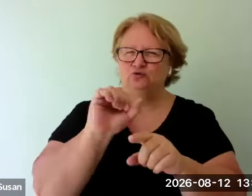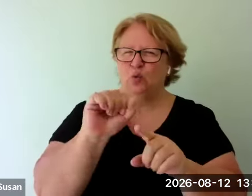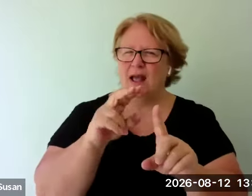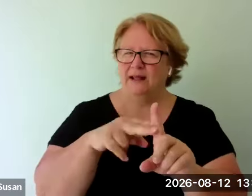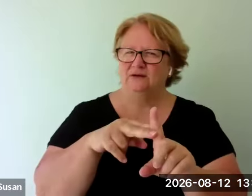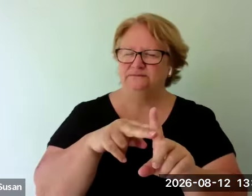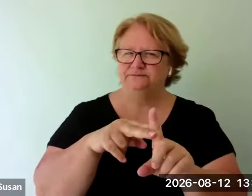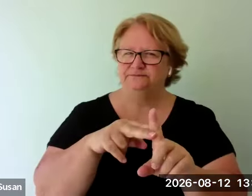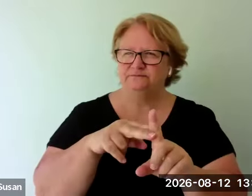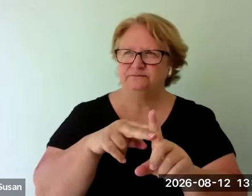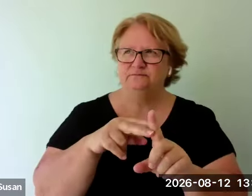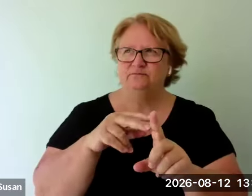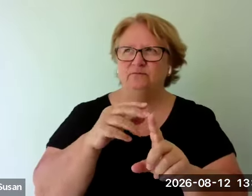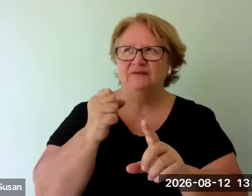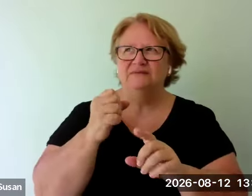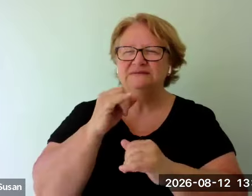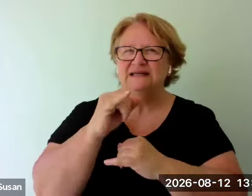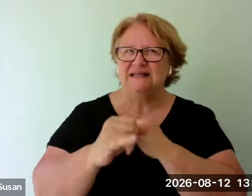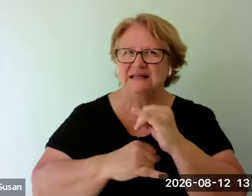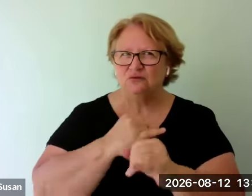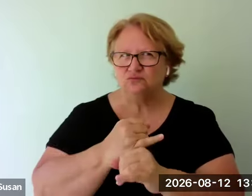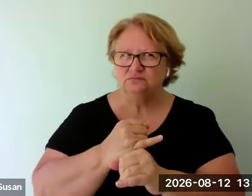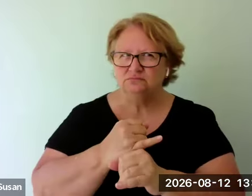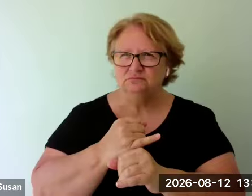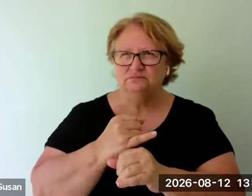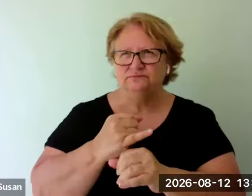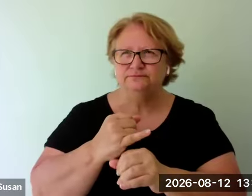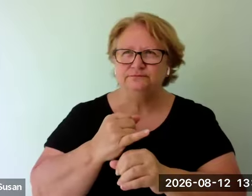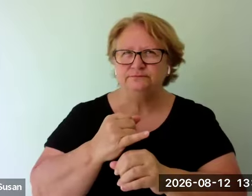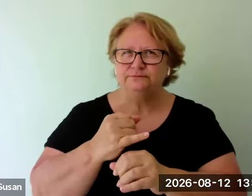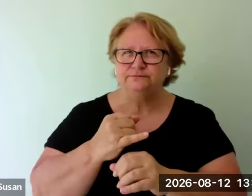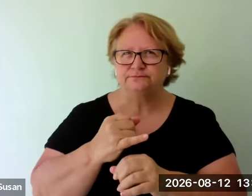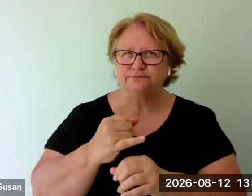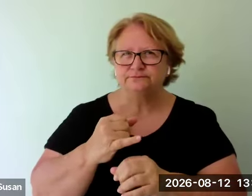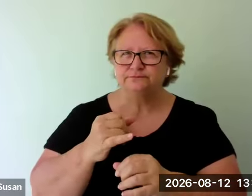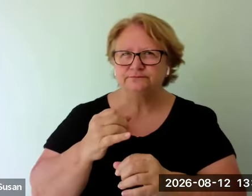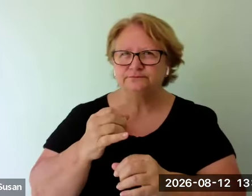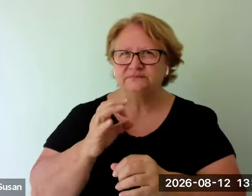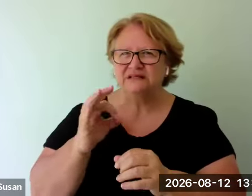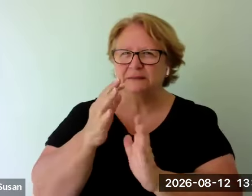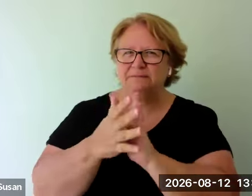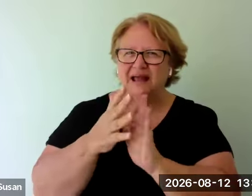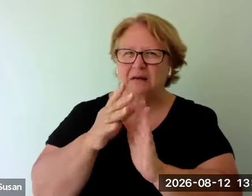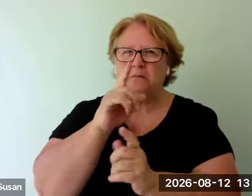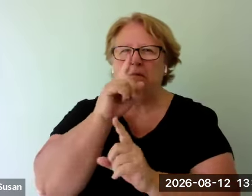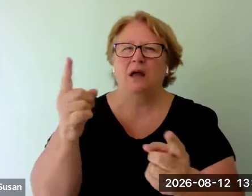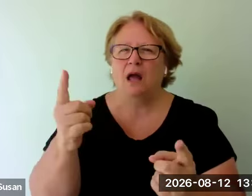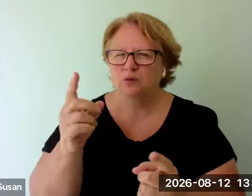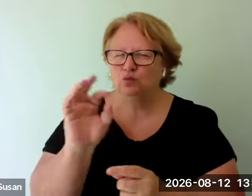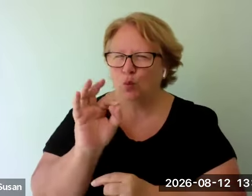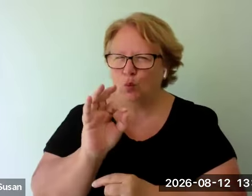this is one where it will really depend on the application but certainly having an international